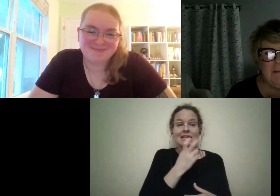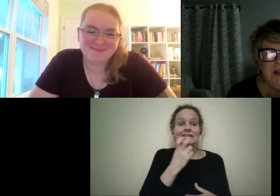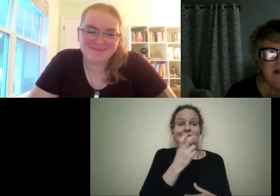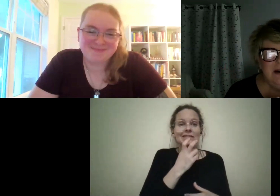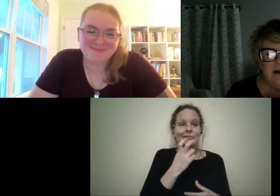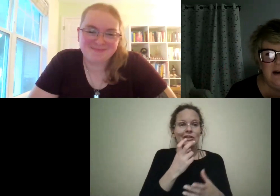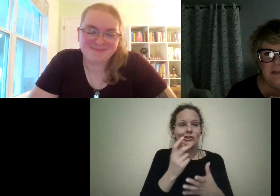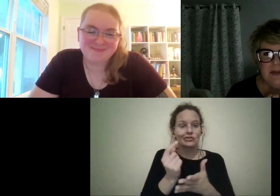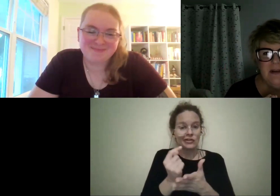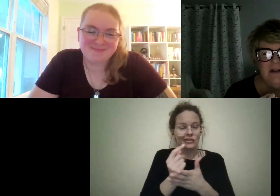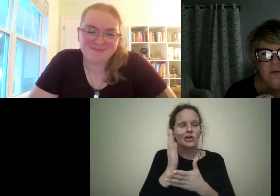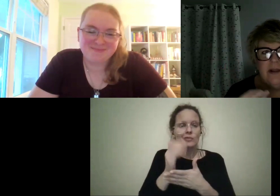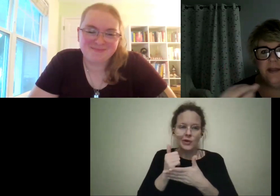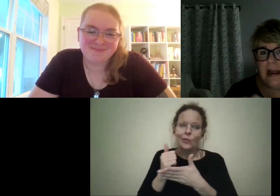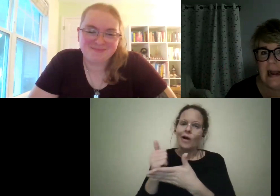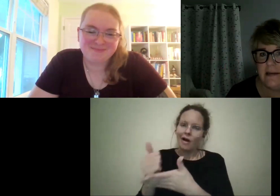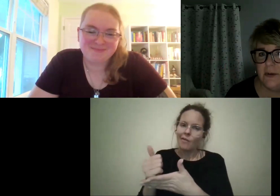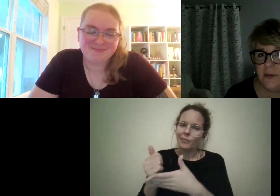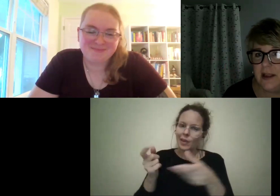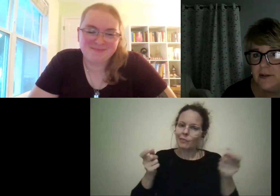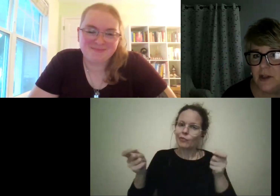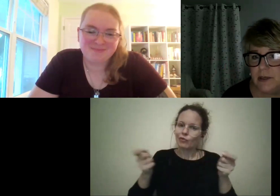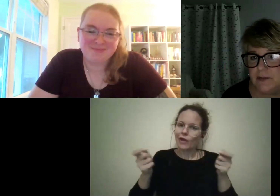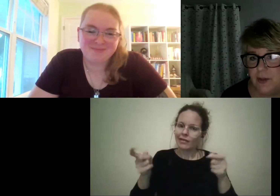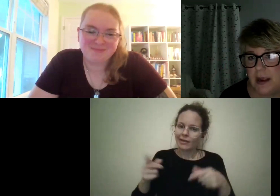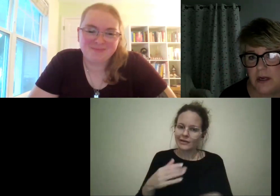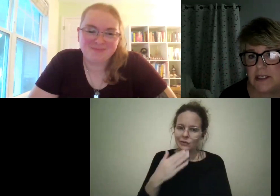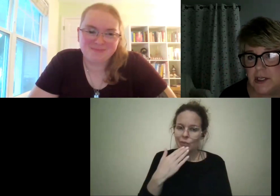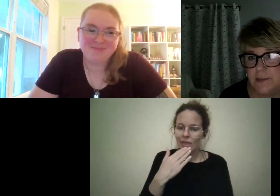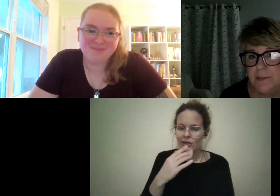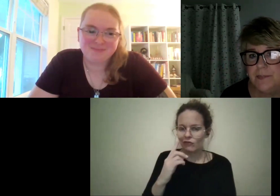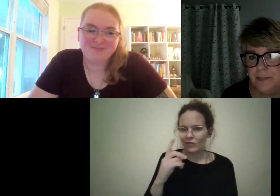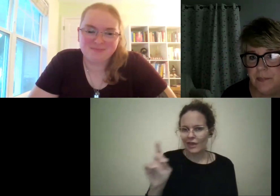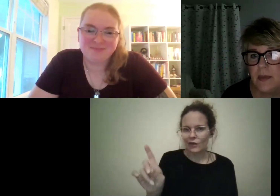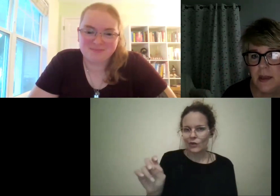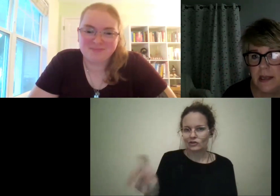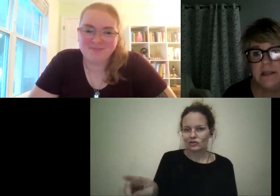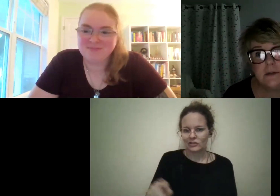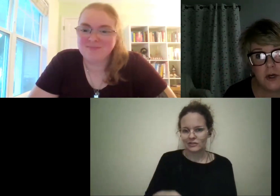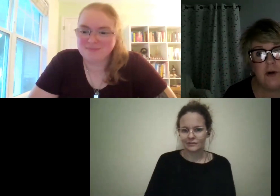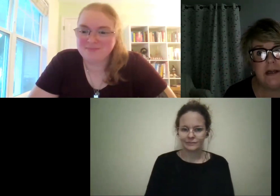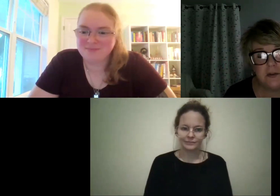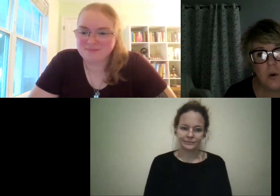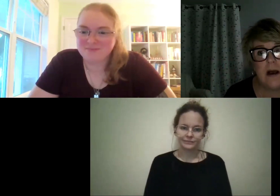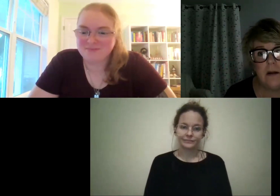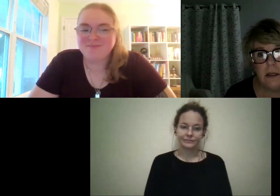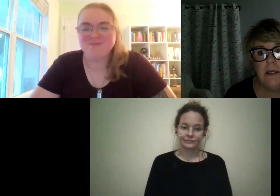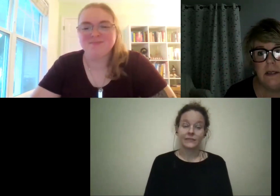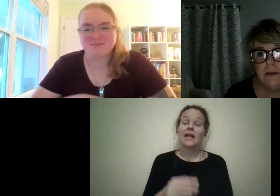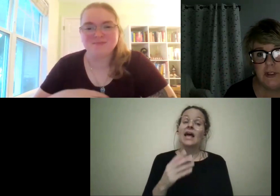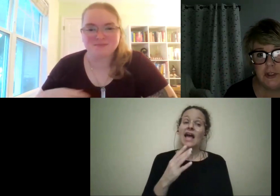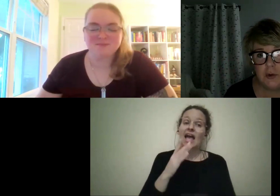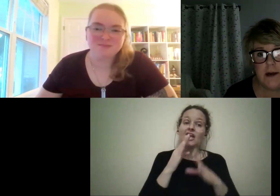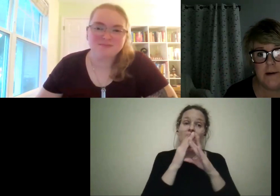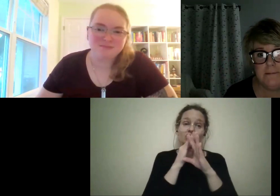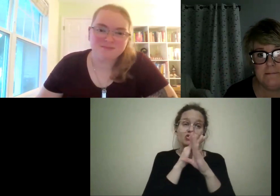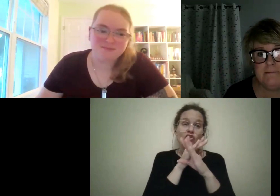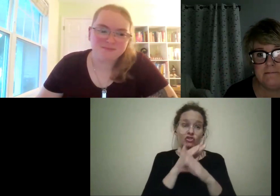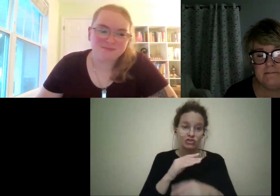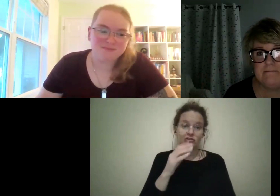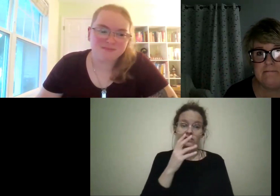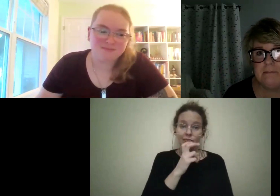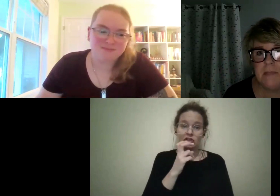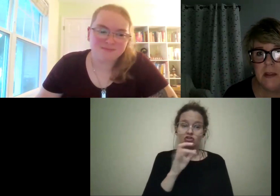with that so thank you so much for that question and slurring as well for sure.